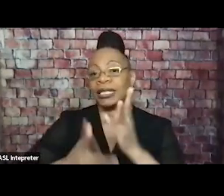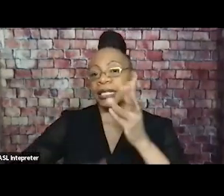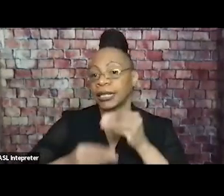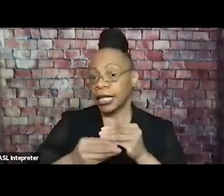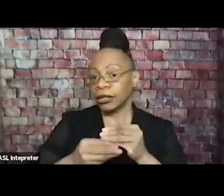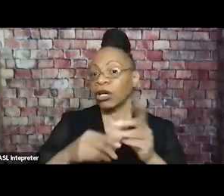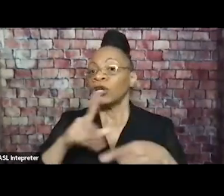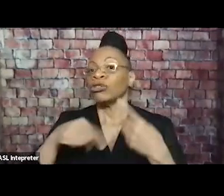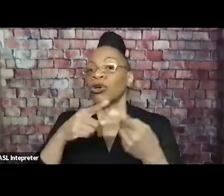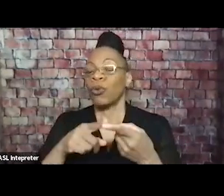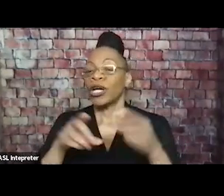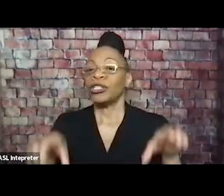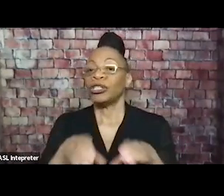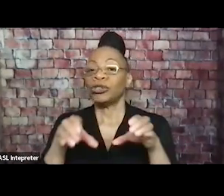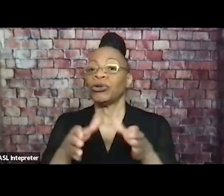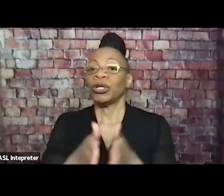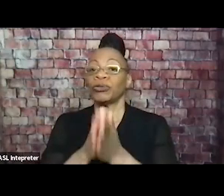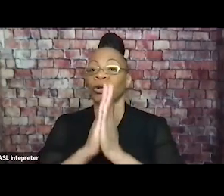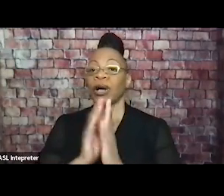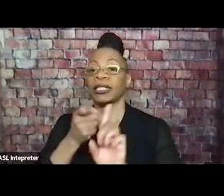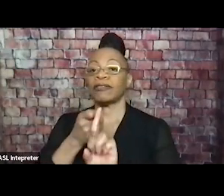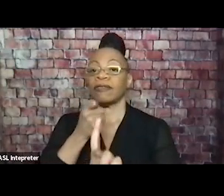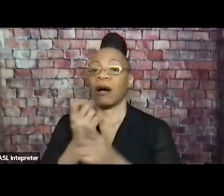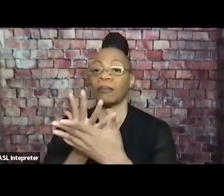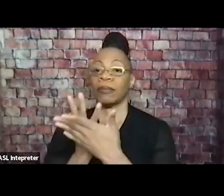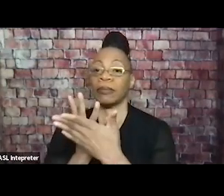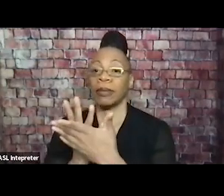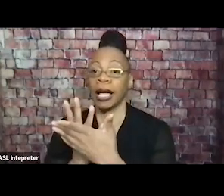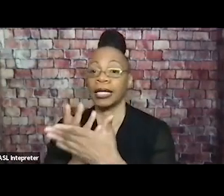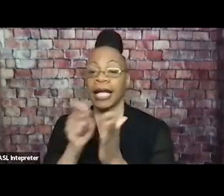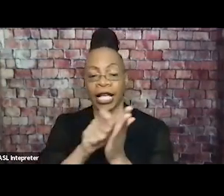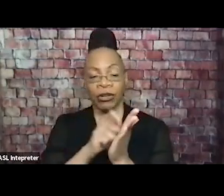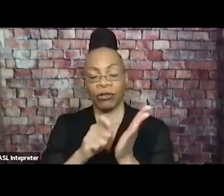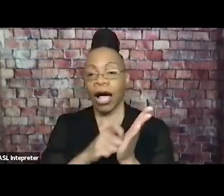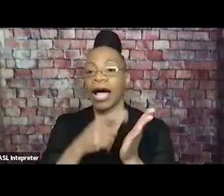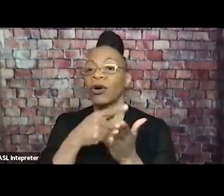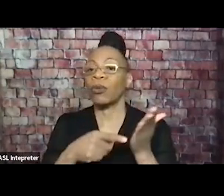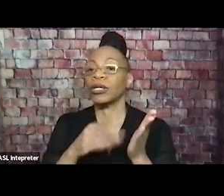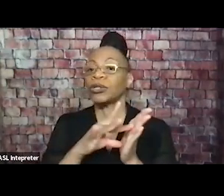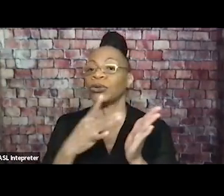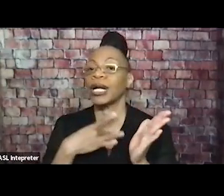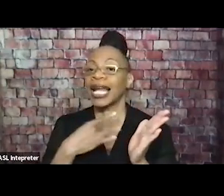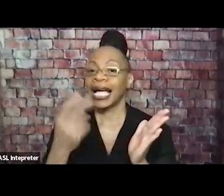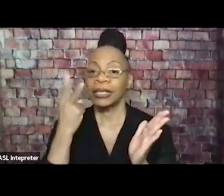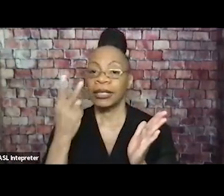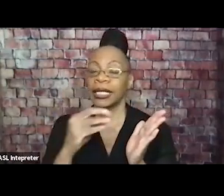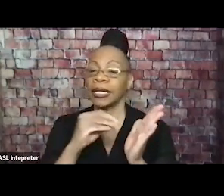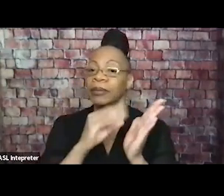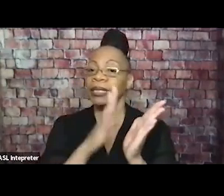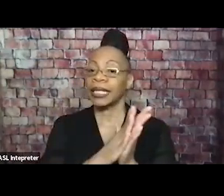you know when you're doing your request from the jail or the prison and you're writing what you'd like to see, put institutional file down as well.